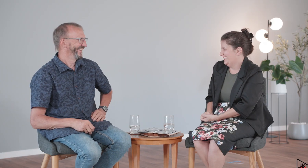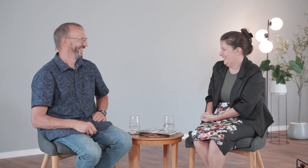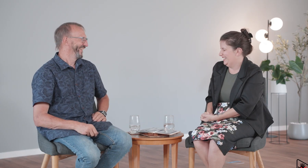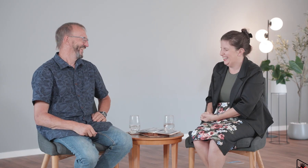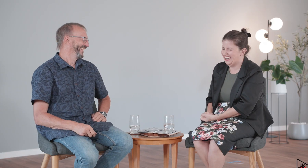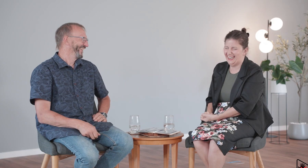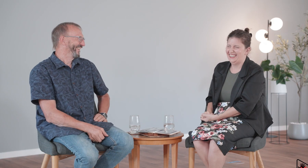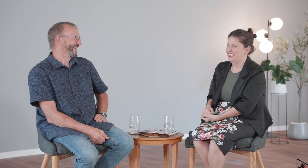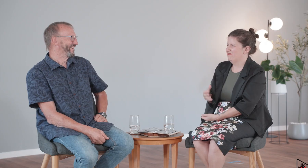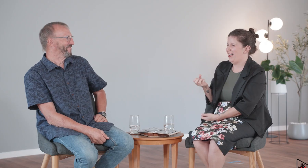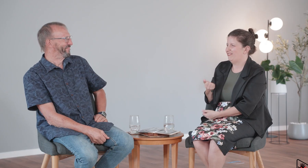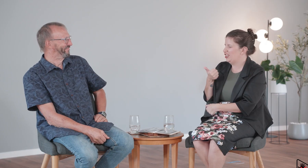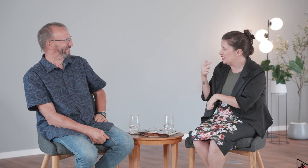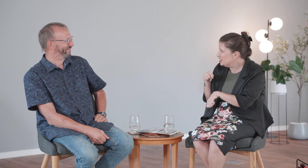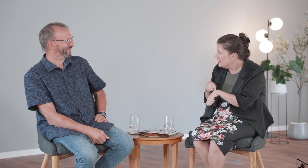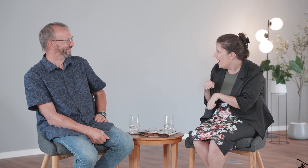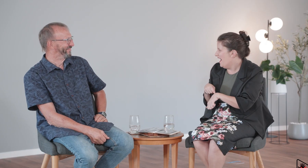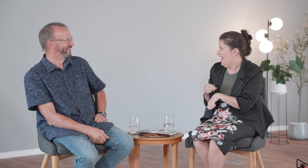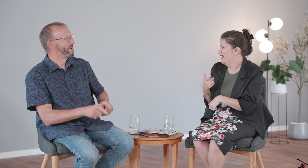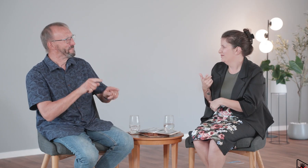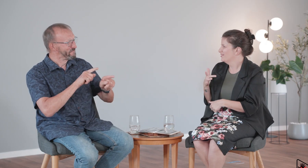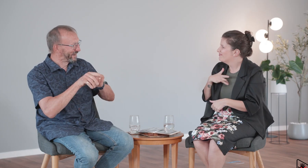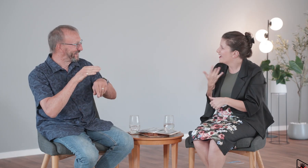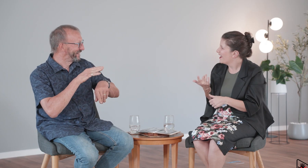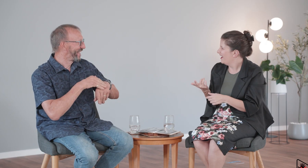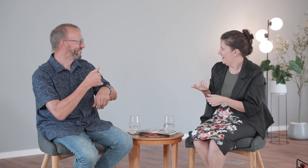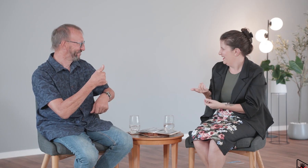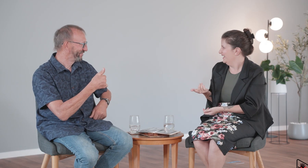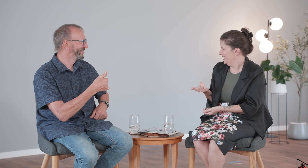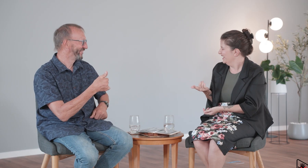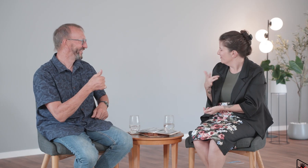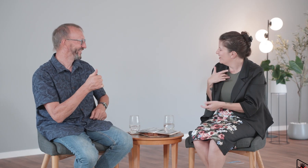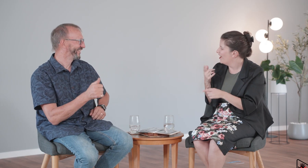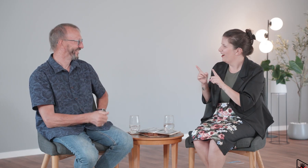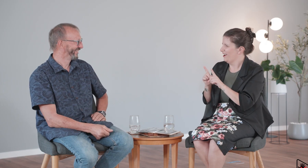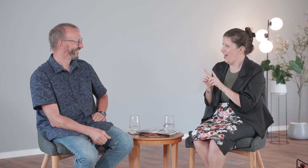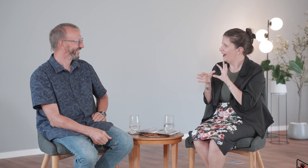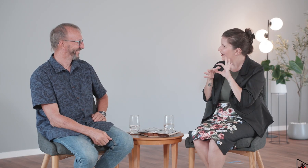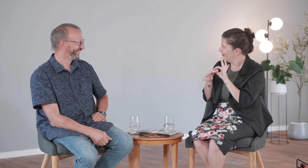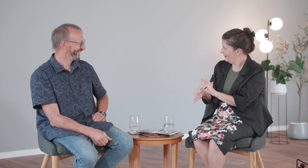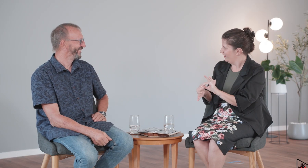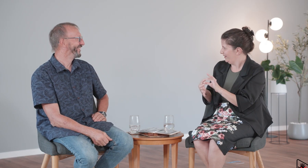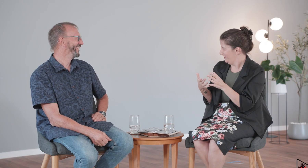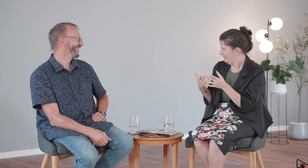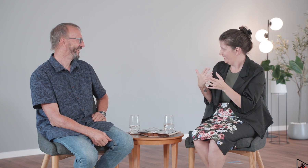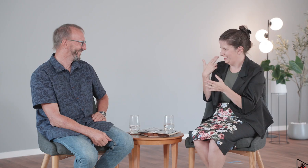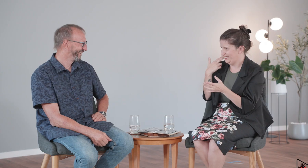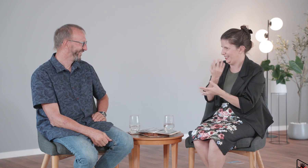a disagreement, but that sort of thing happens. Ah, what good times. you would have felt such a